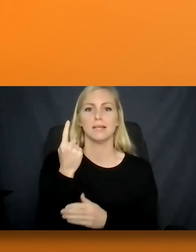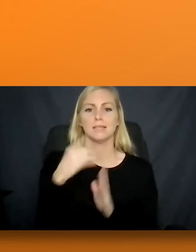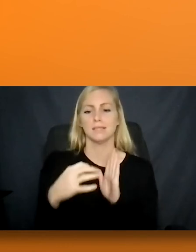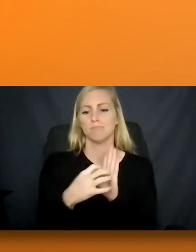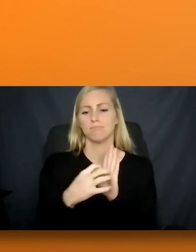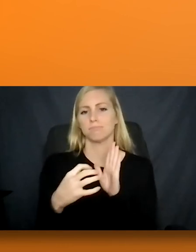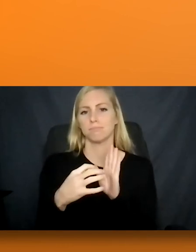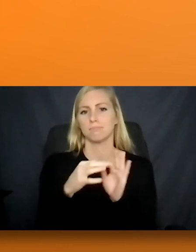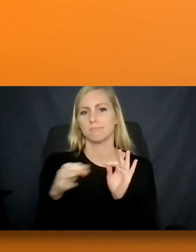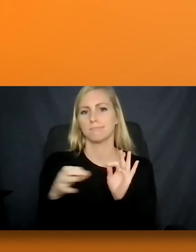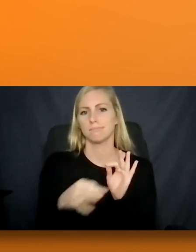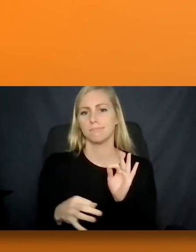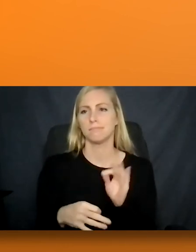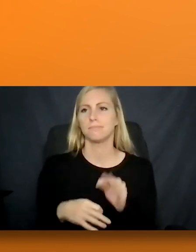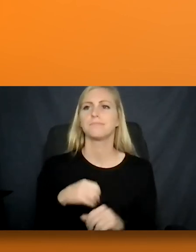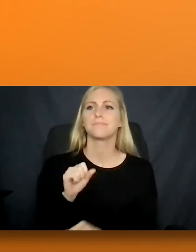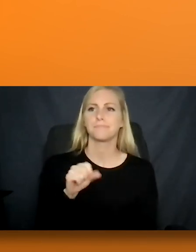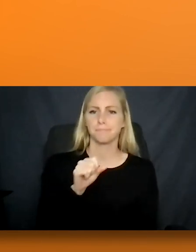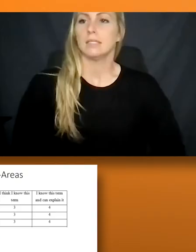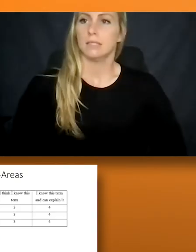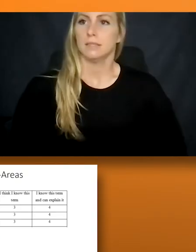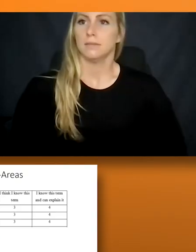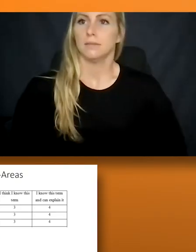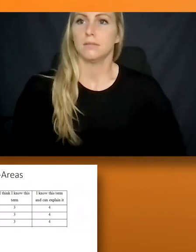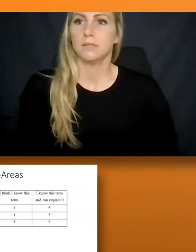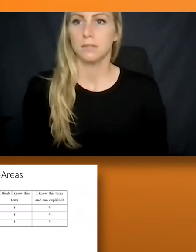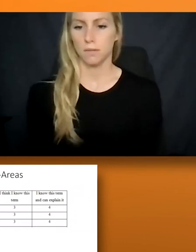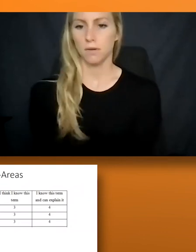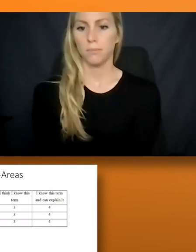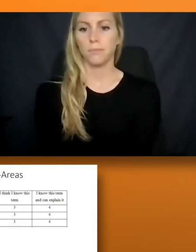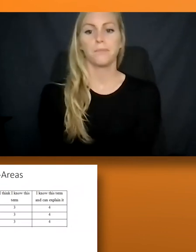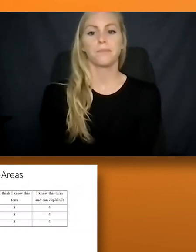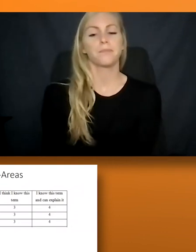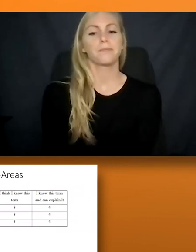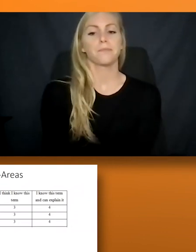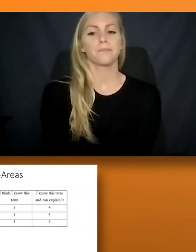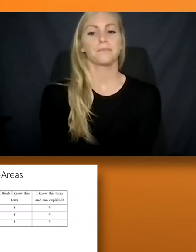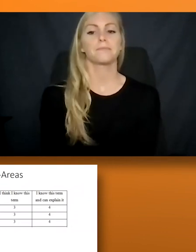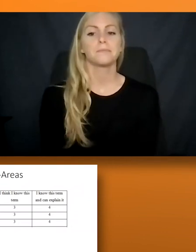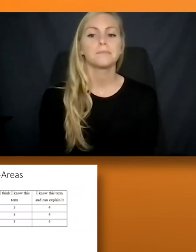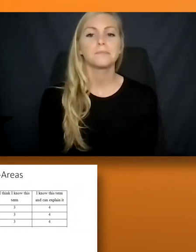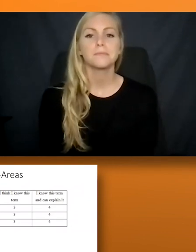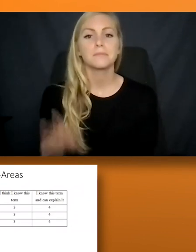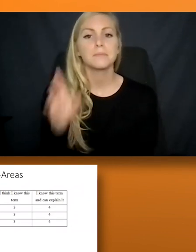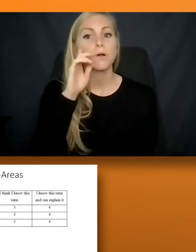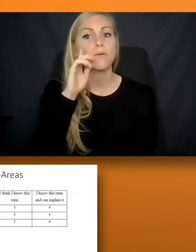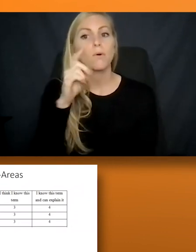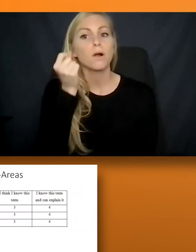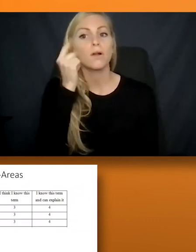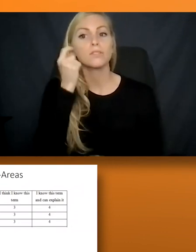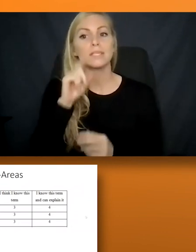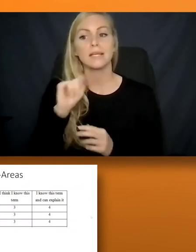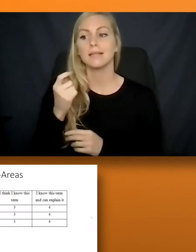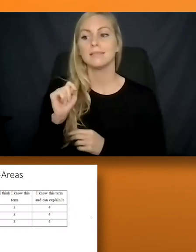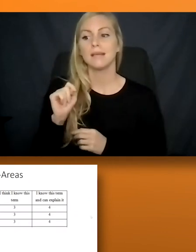The chart. In order to understand a text in your content-area,